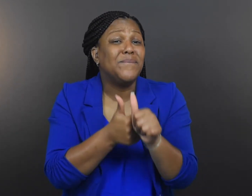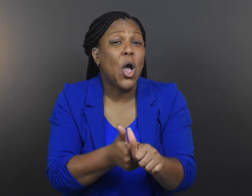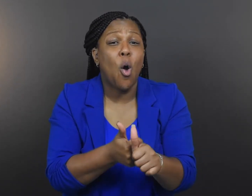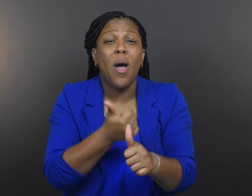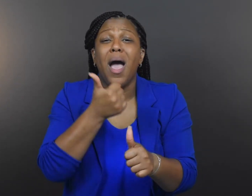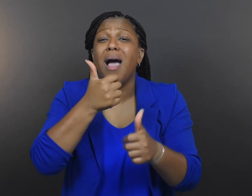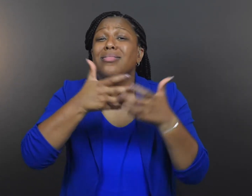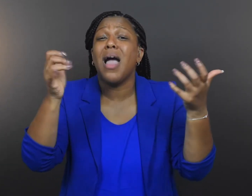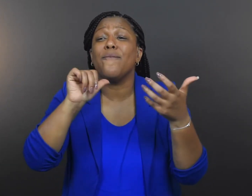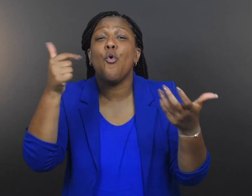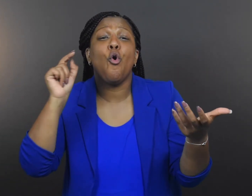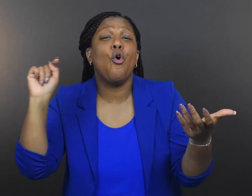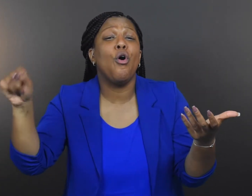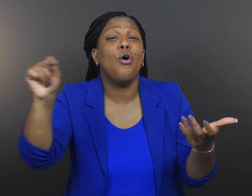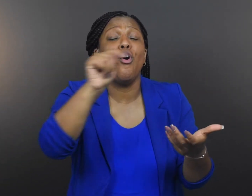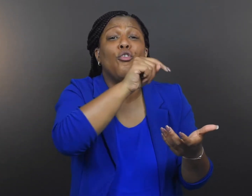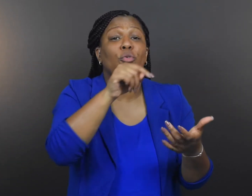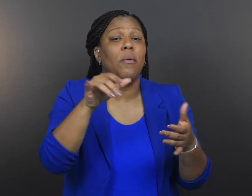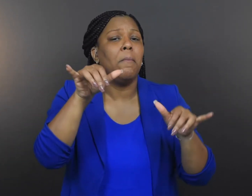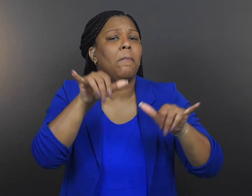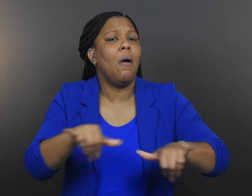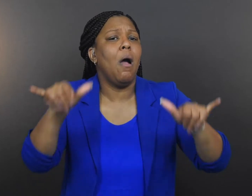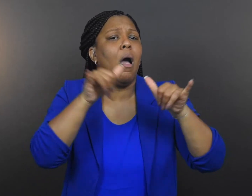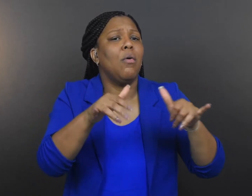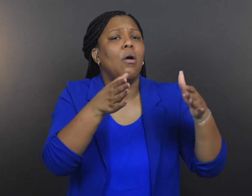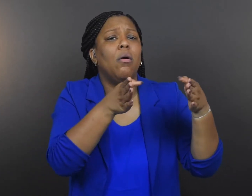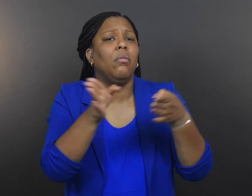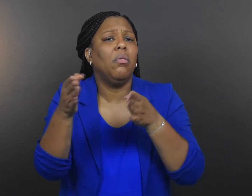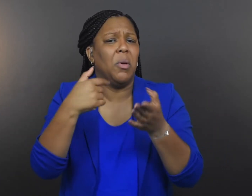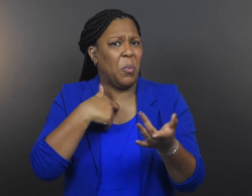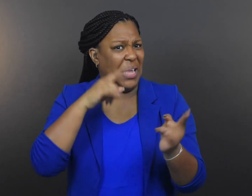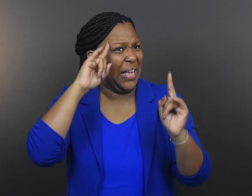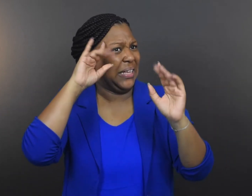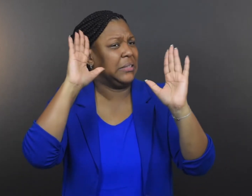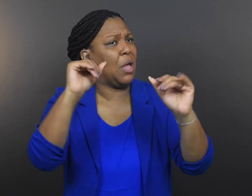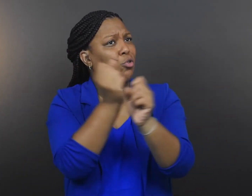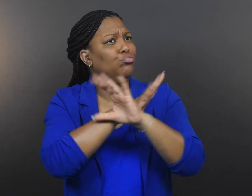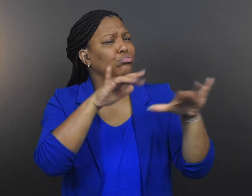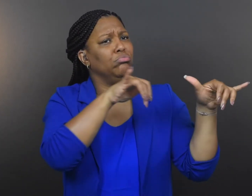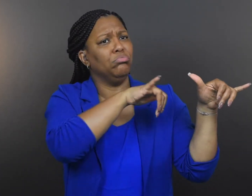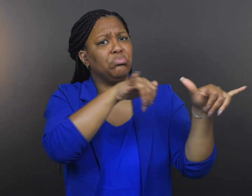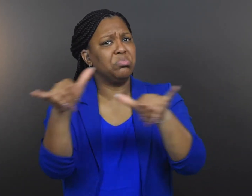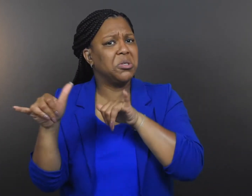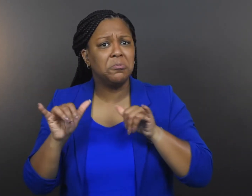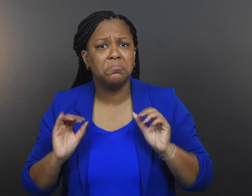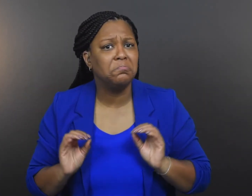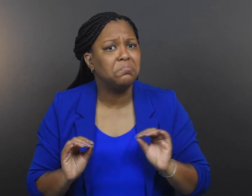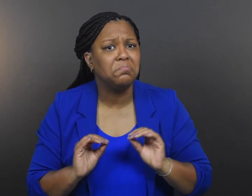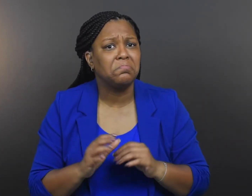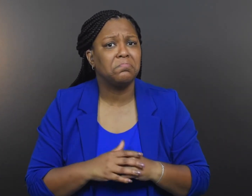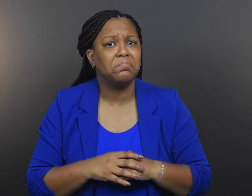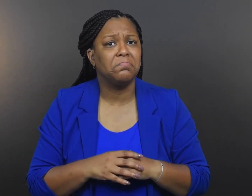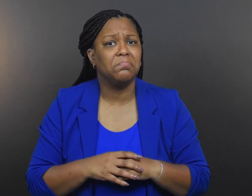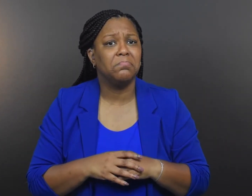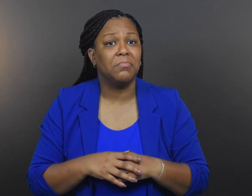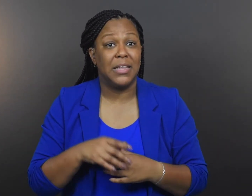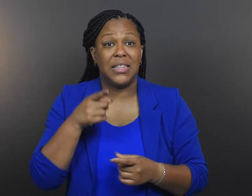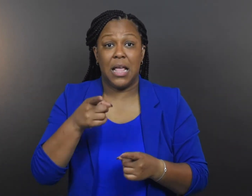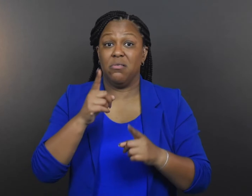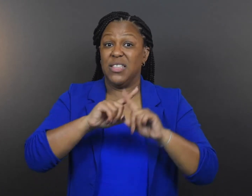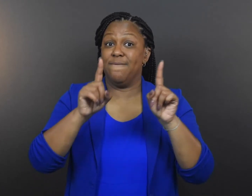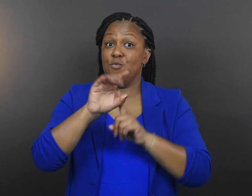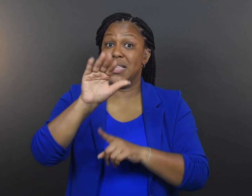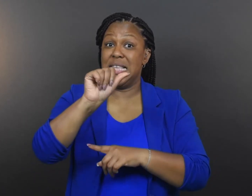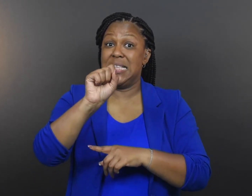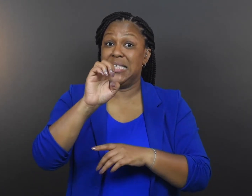It doesn’t follow a lot of the patterns that we would expect,” Joy says.